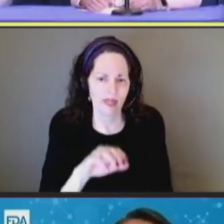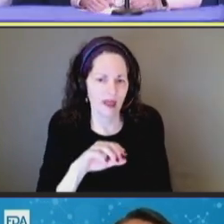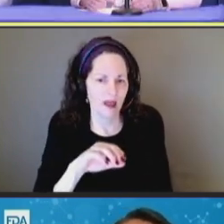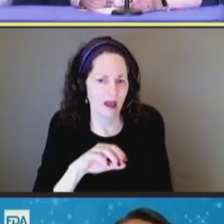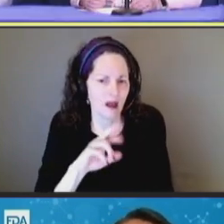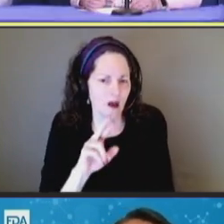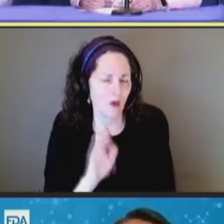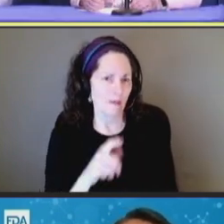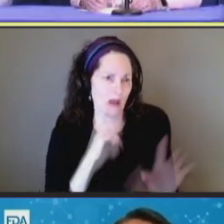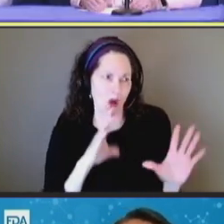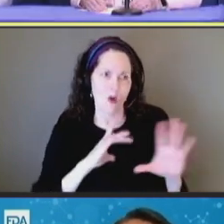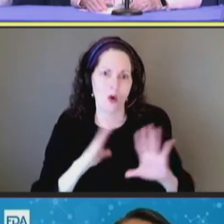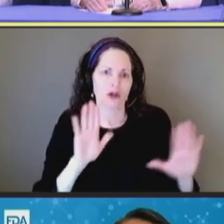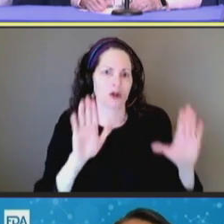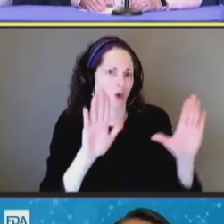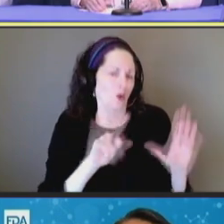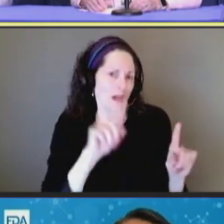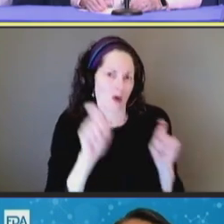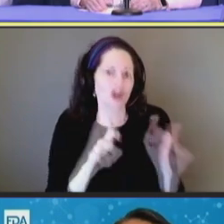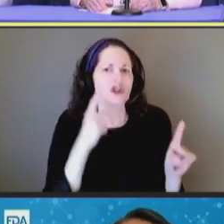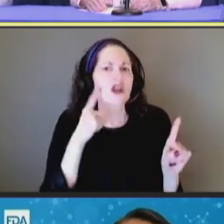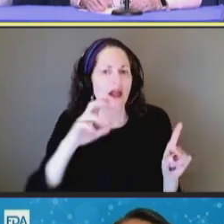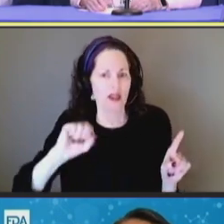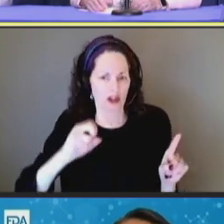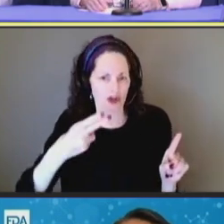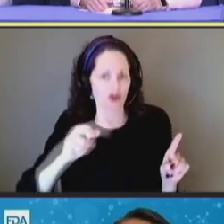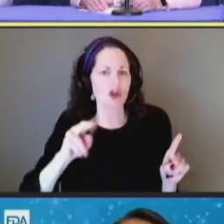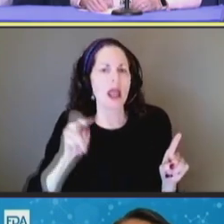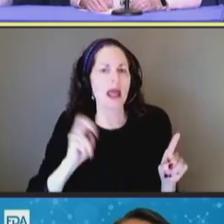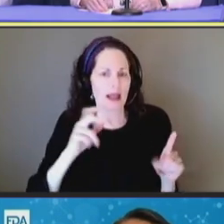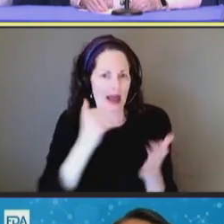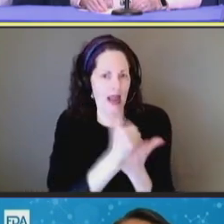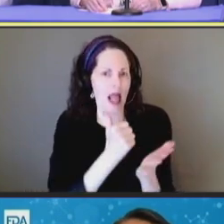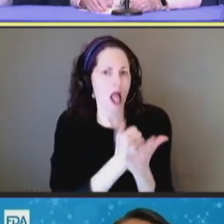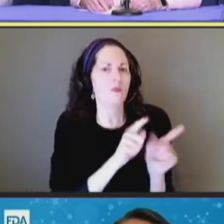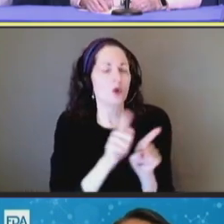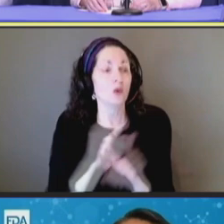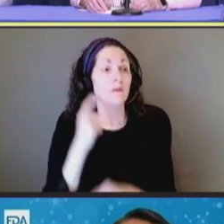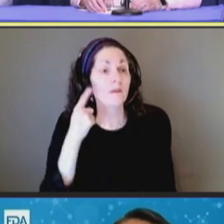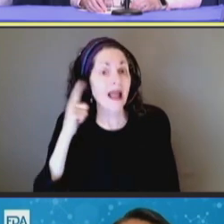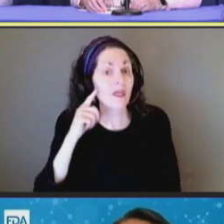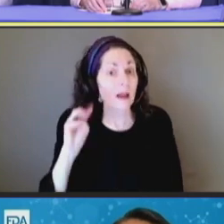this response as well. So, I think Medicaid has notoriously been challenging for some